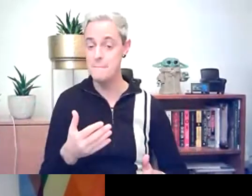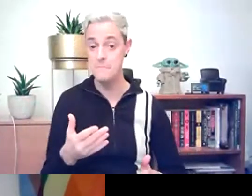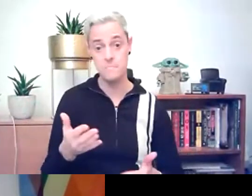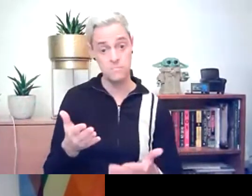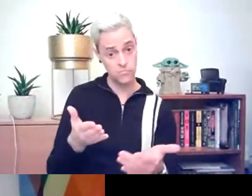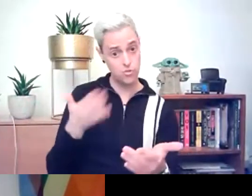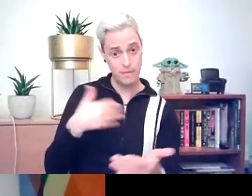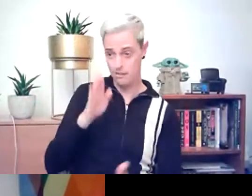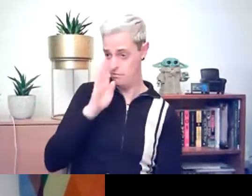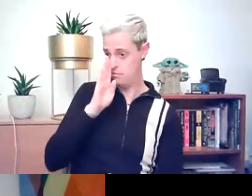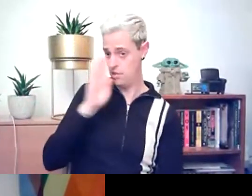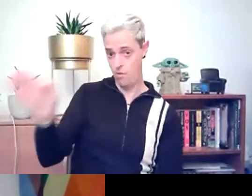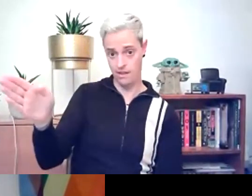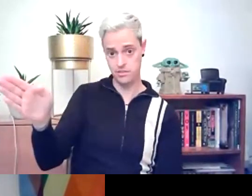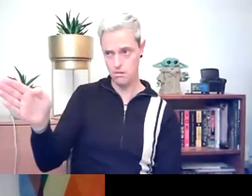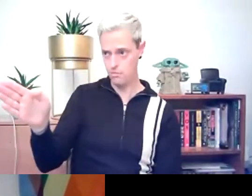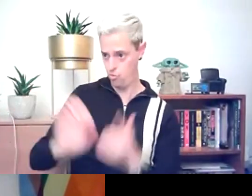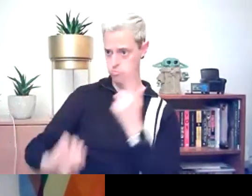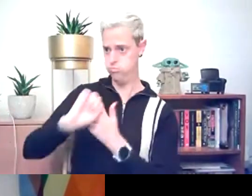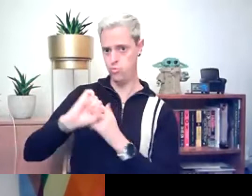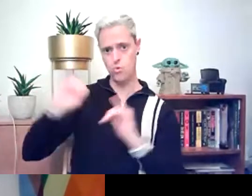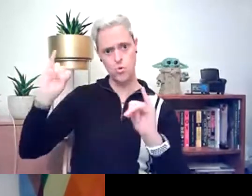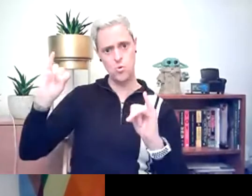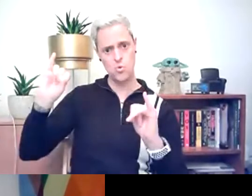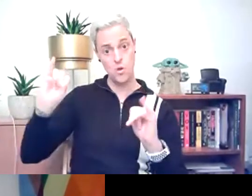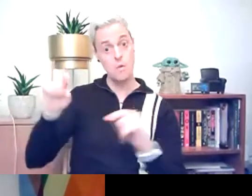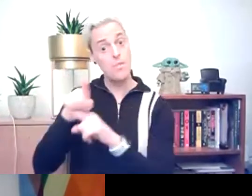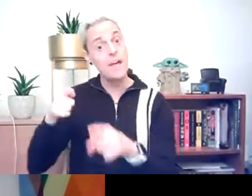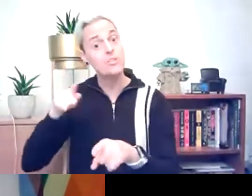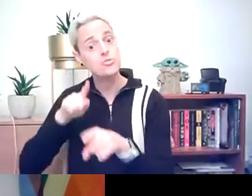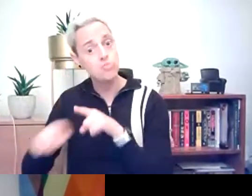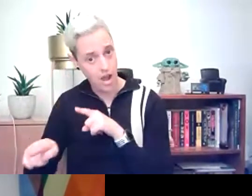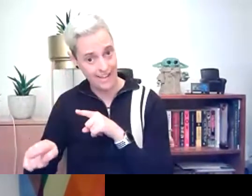on you. If you have, and they're trying, talk with them about how you can remind them if